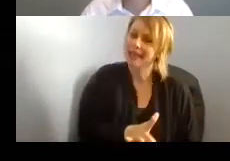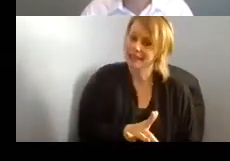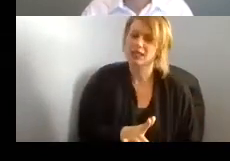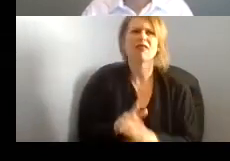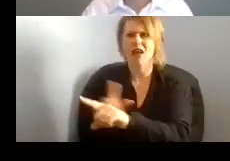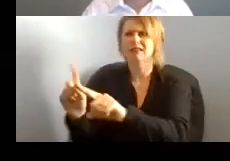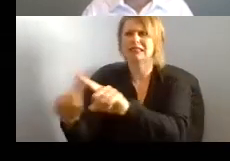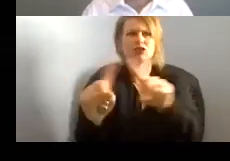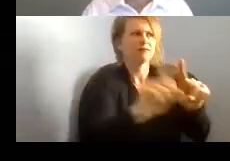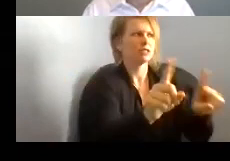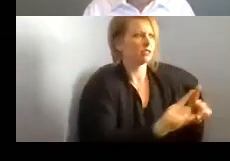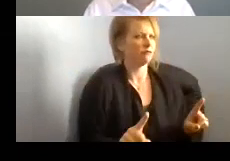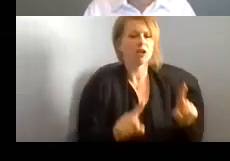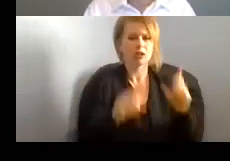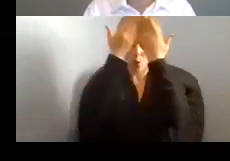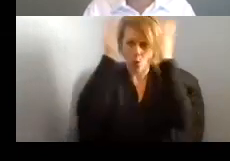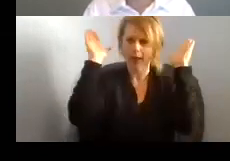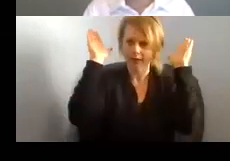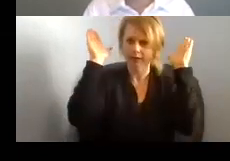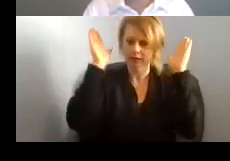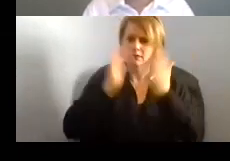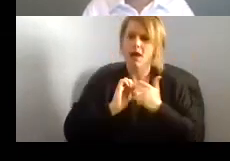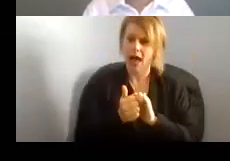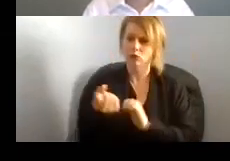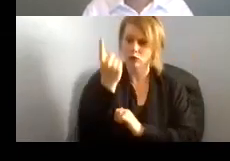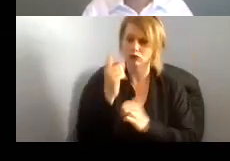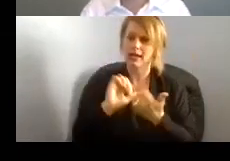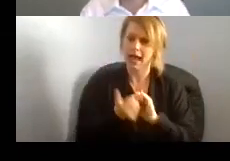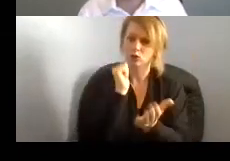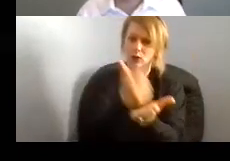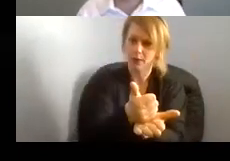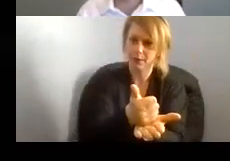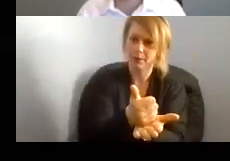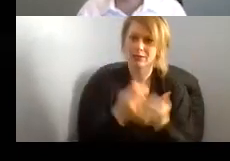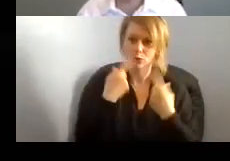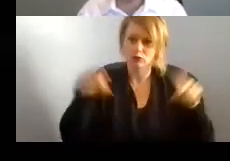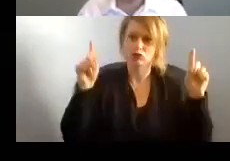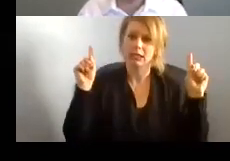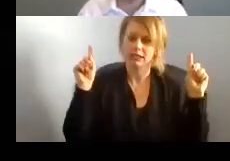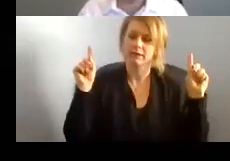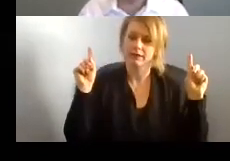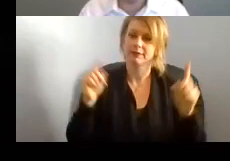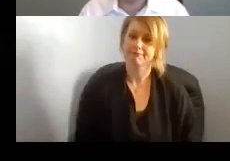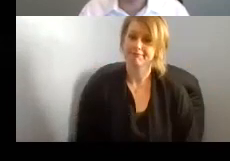and stay open to understand how to try and help people achieve what they hope to in their practices.